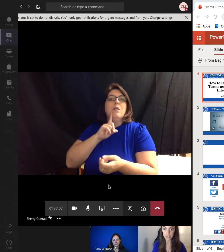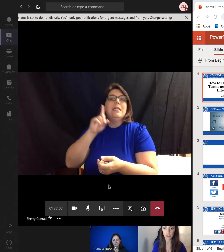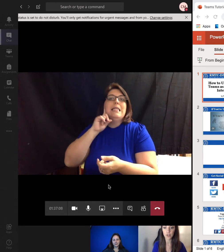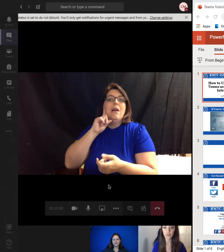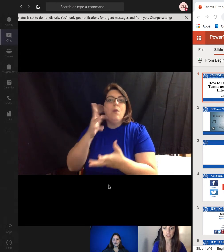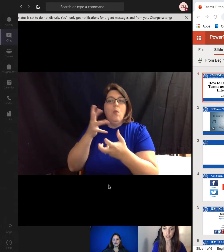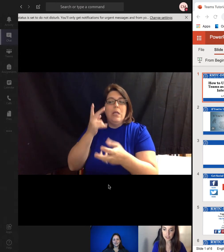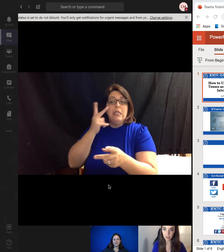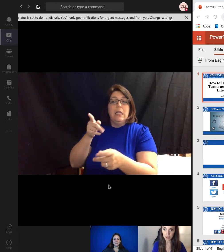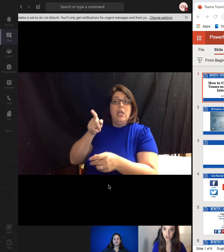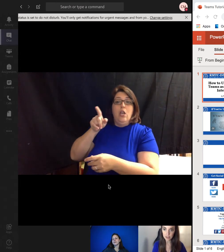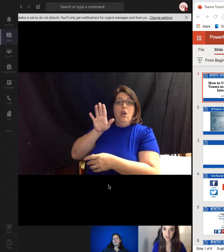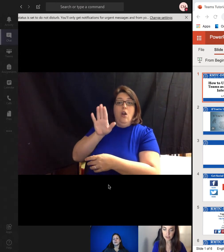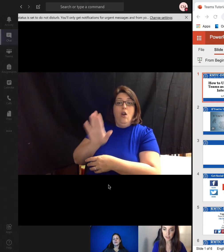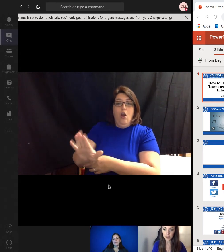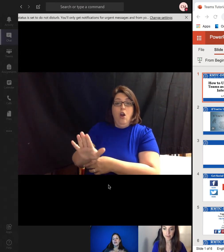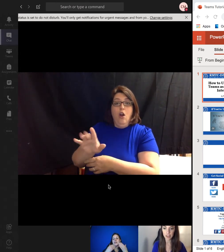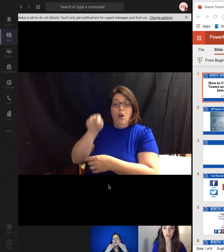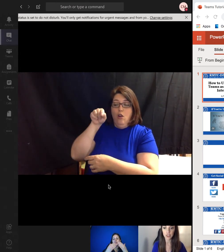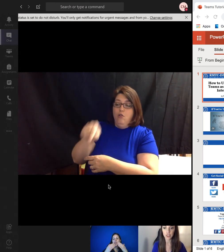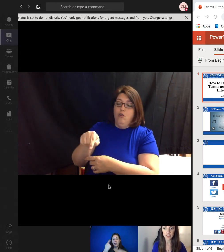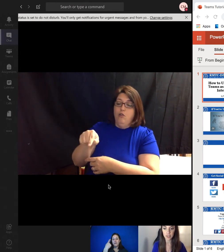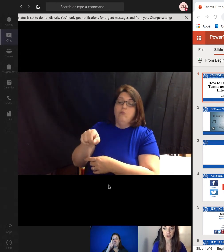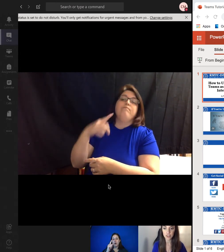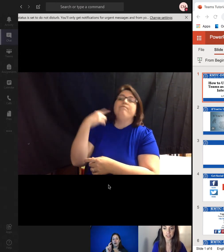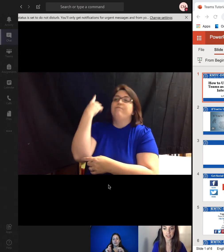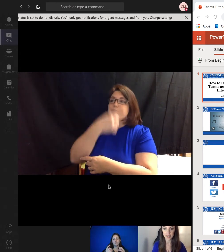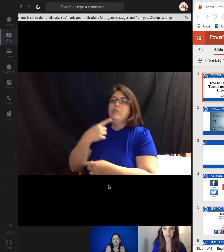to see her facial expressions to make sure that she is understanding.